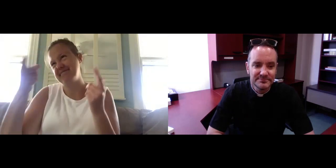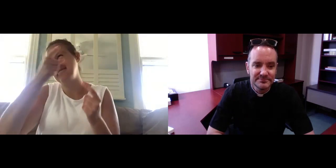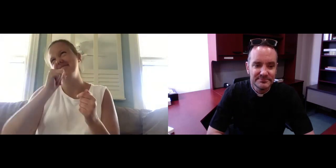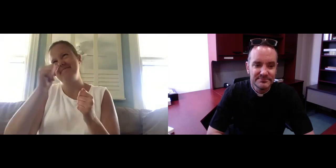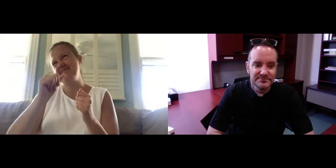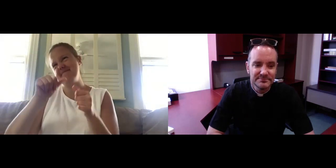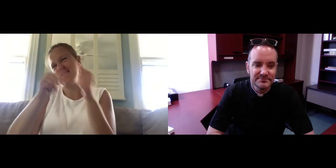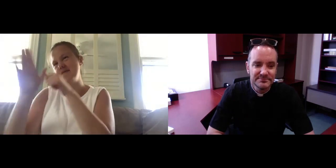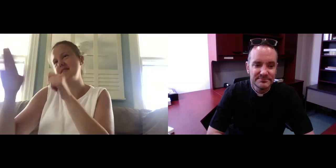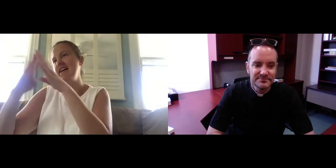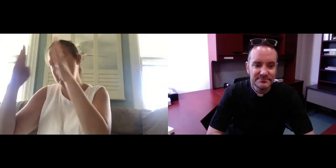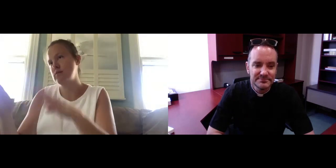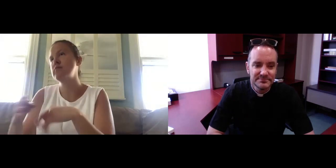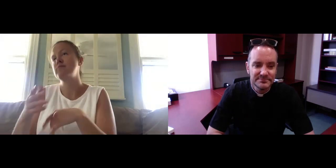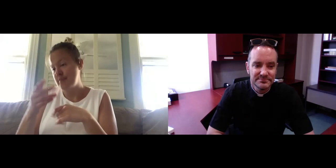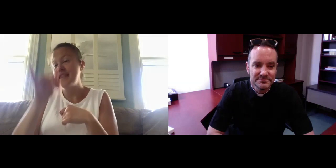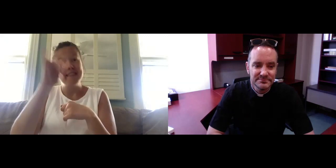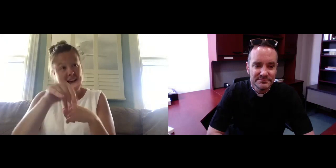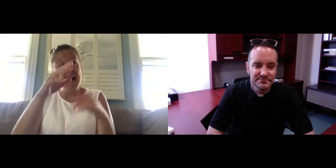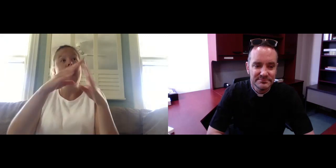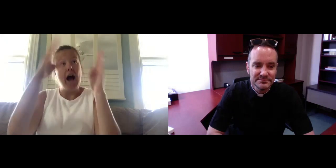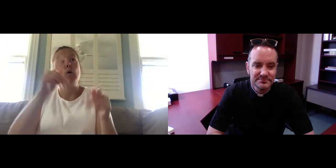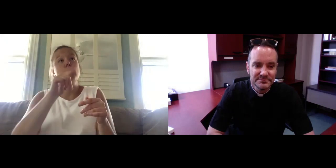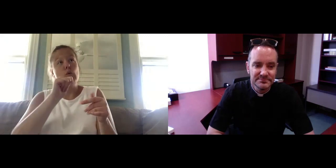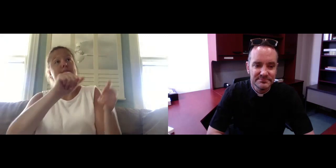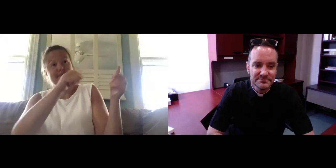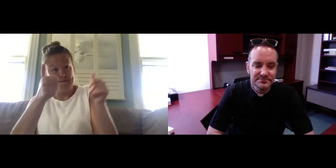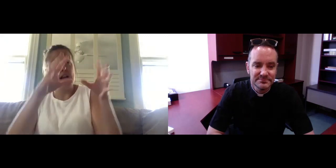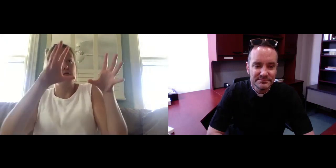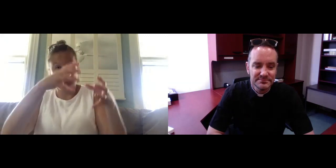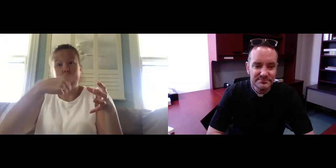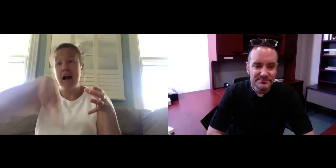And they said, "Believe in the Lord Jesus and you and your household will be saved."